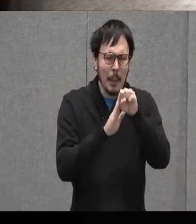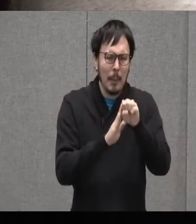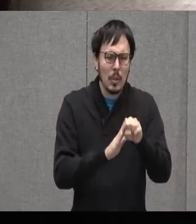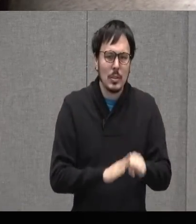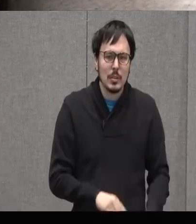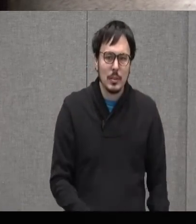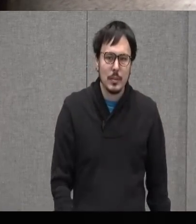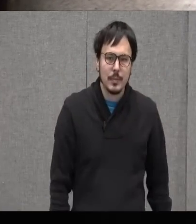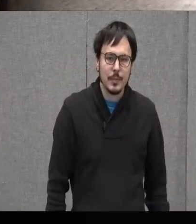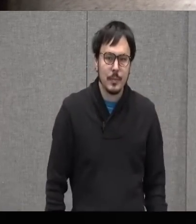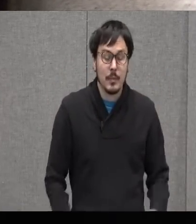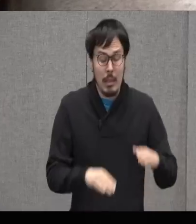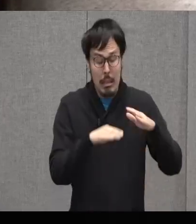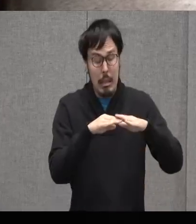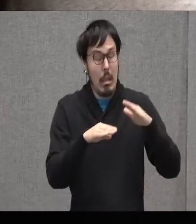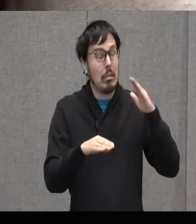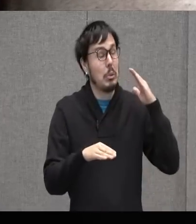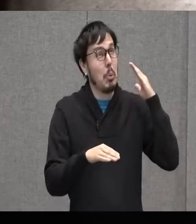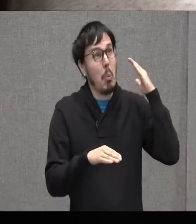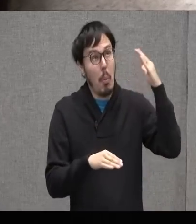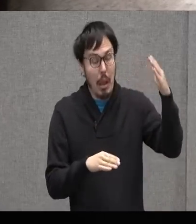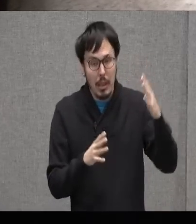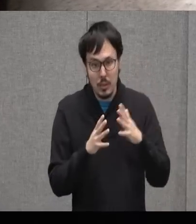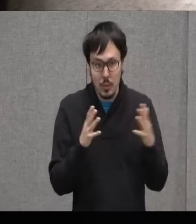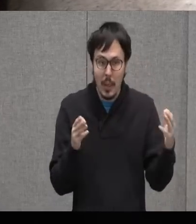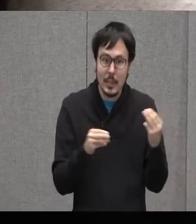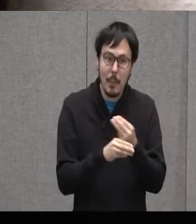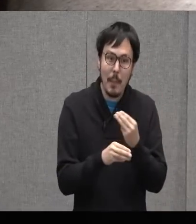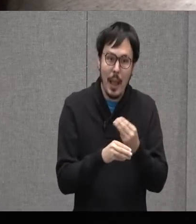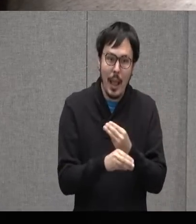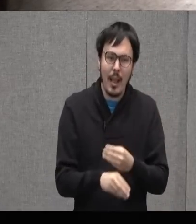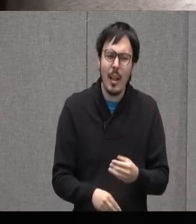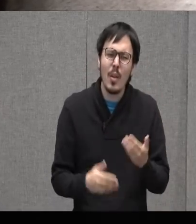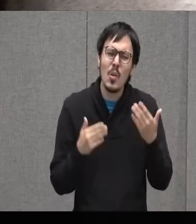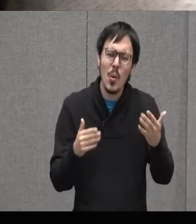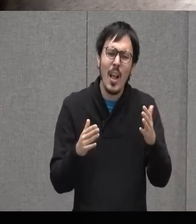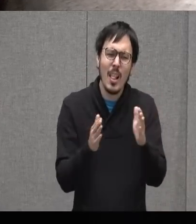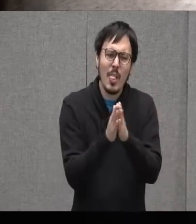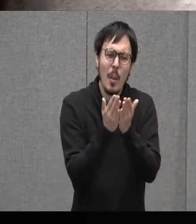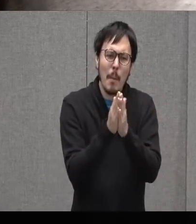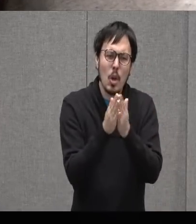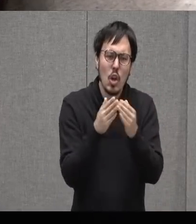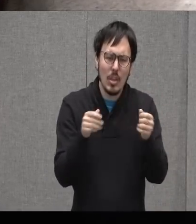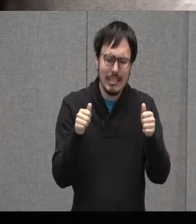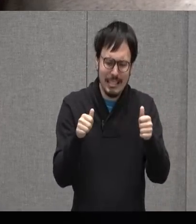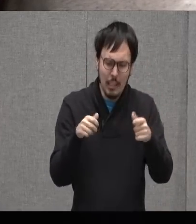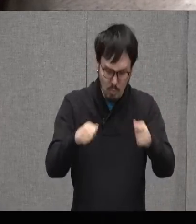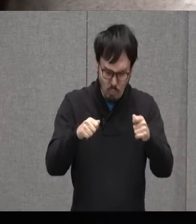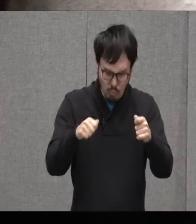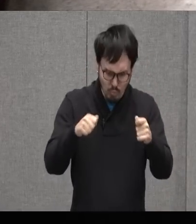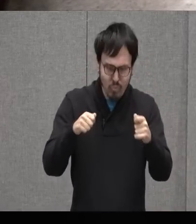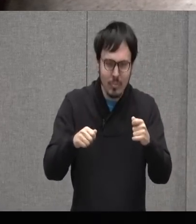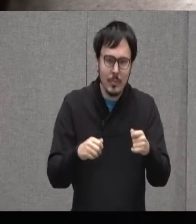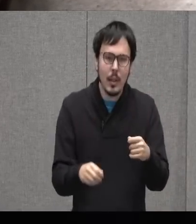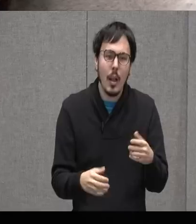This is way too much math. Can we shake the book and make some numbers fall out?